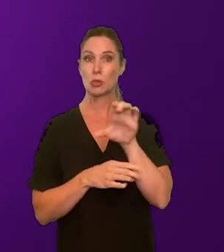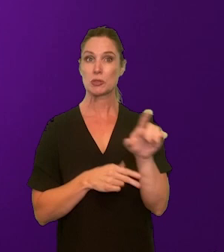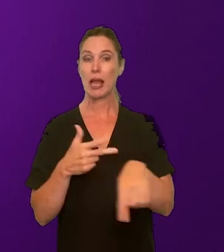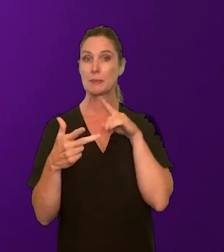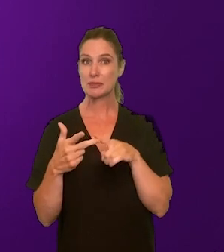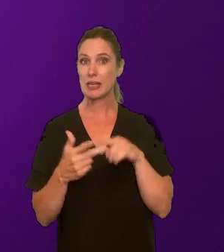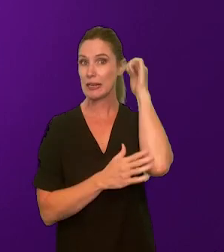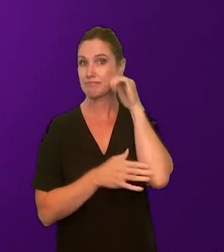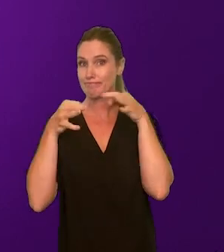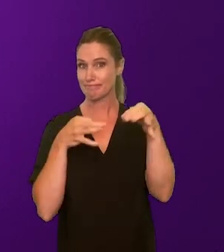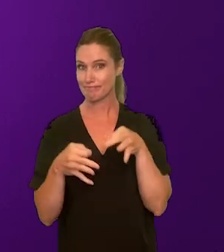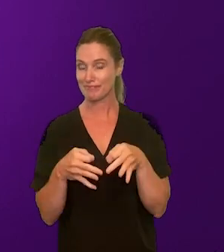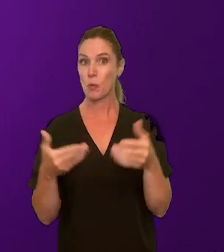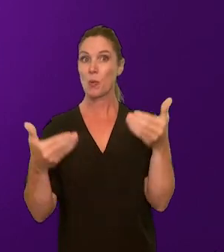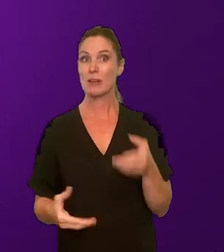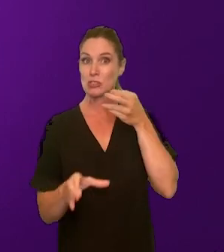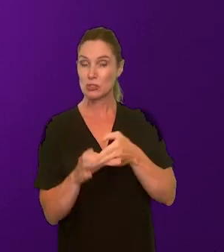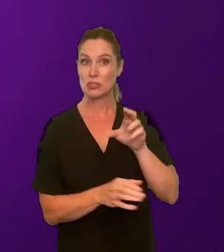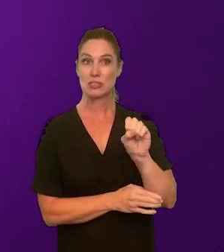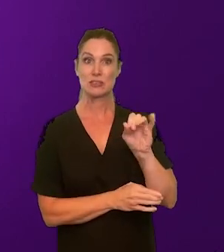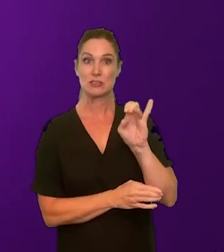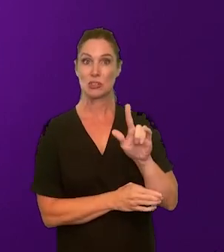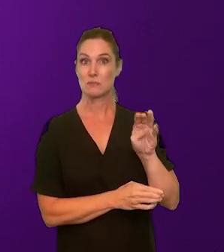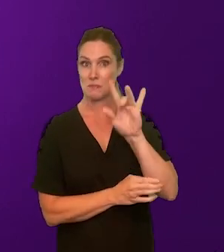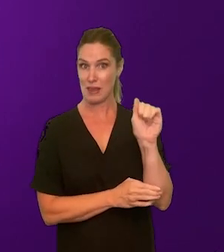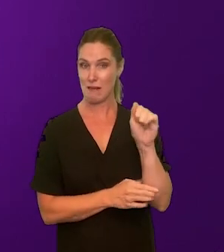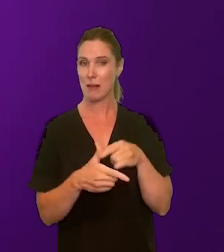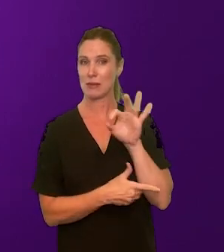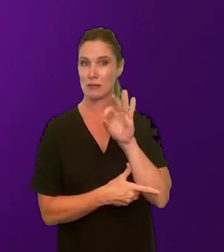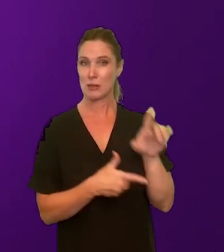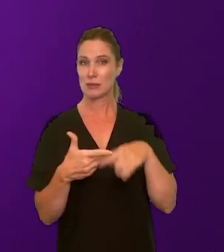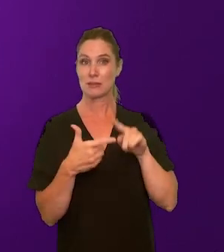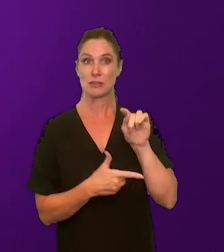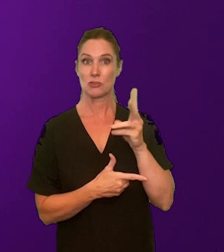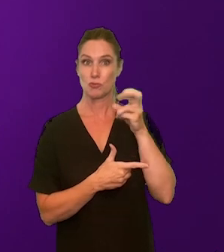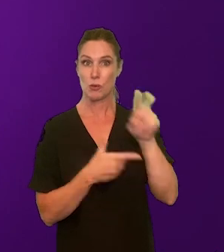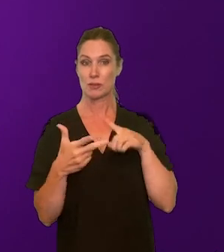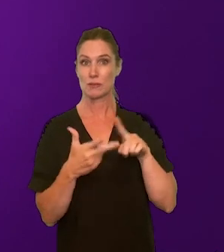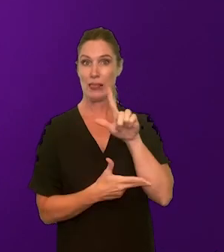We also invite you to join the conversation on social media. We're on Facebook, Twitter, LinkedIn and Instagram.